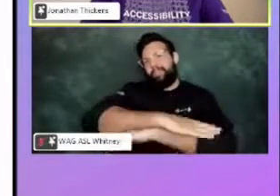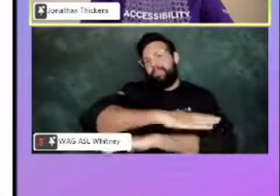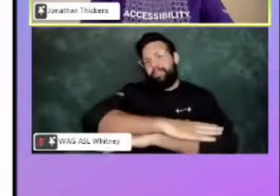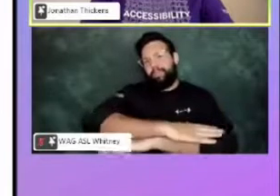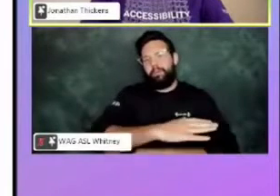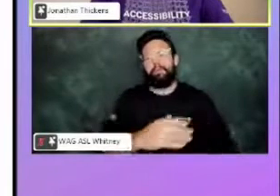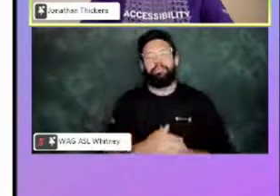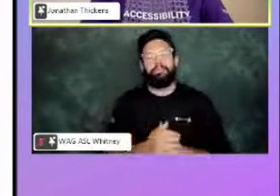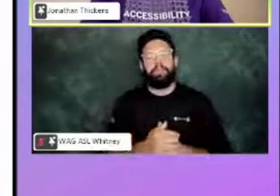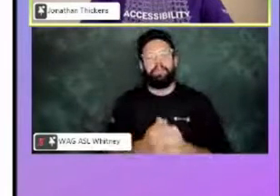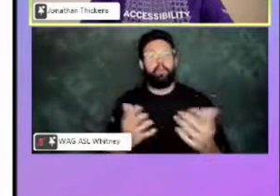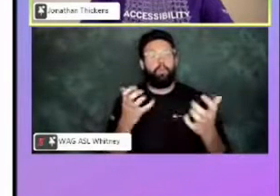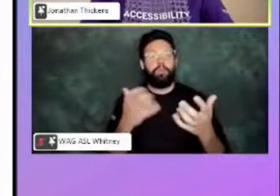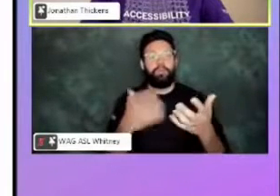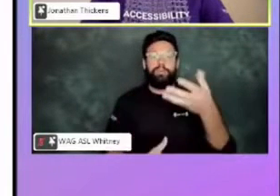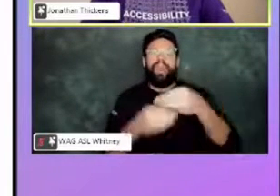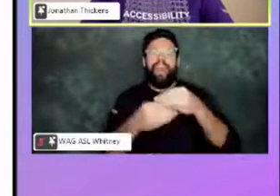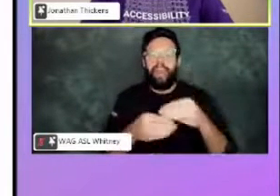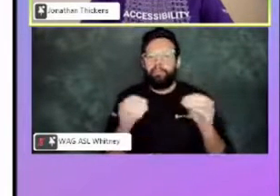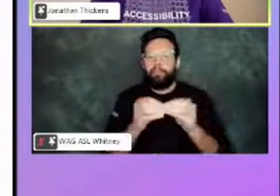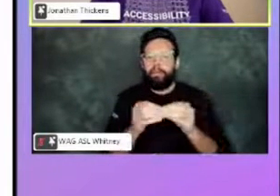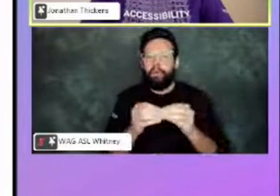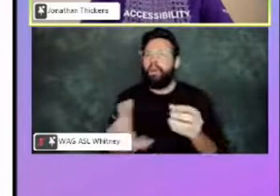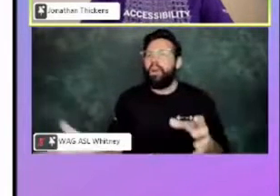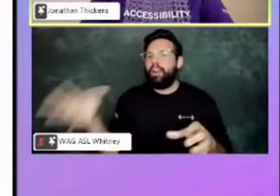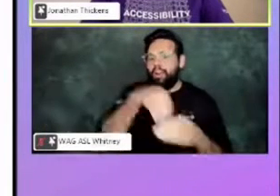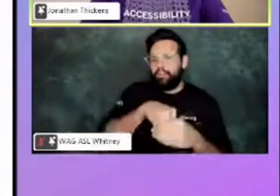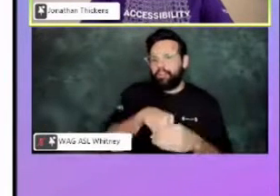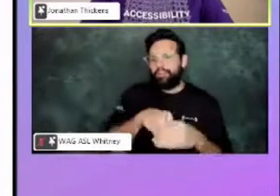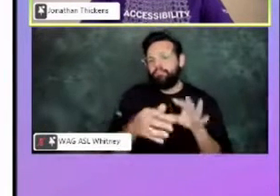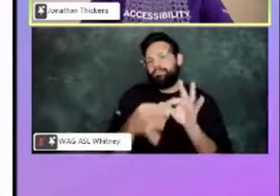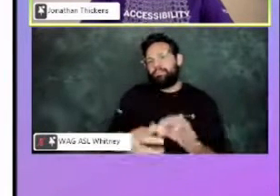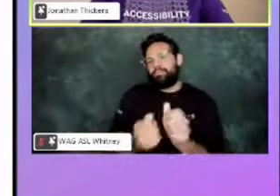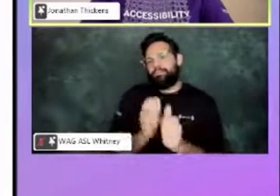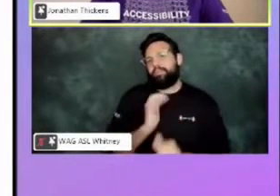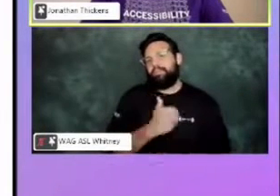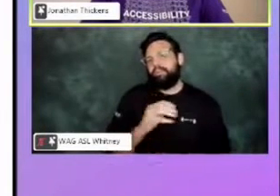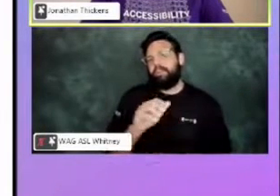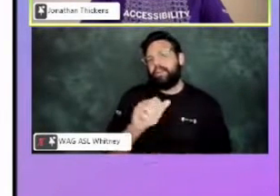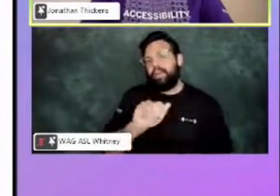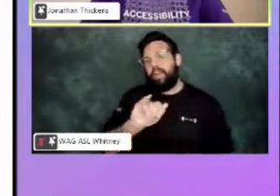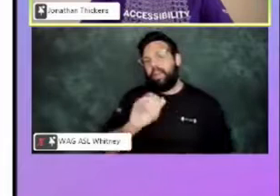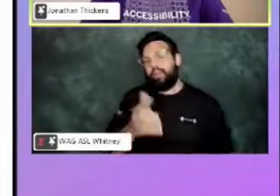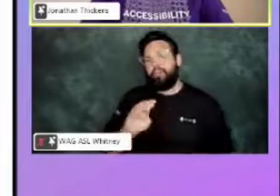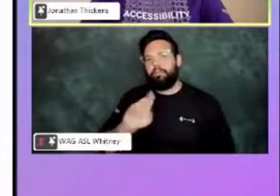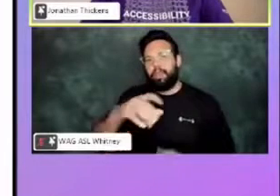powered by AI and ML in our cloud platform. Very soon, you'll be able to use the Watcher API